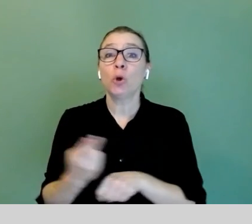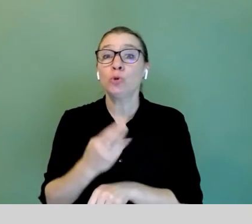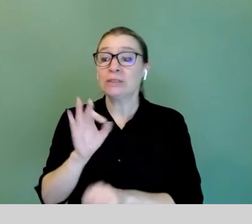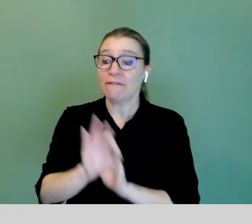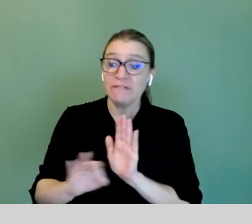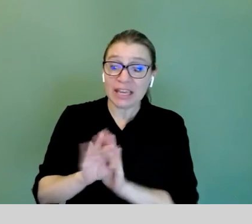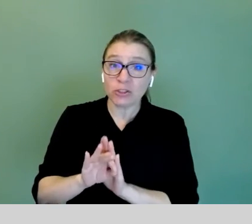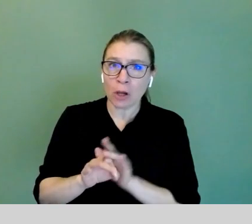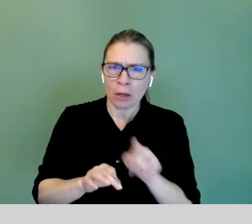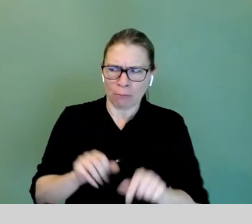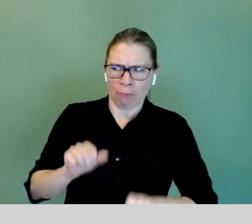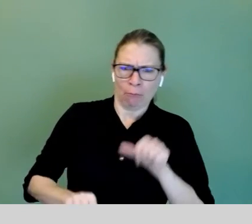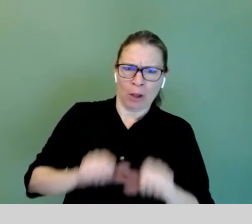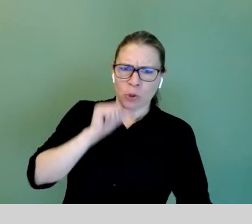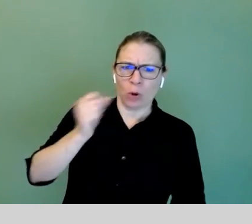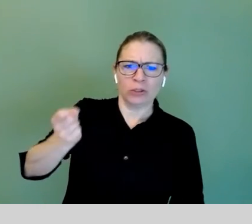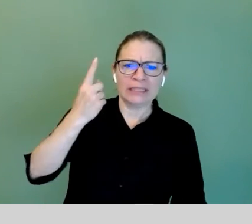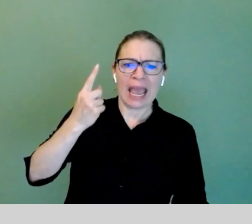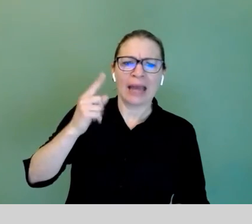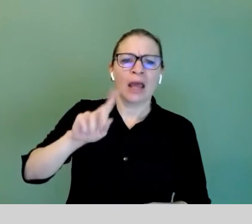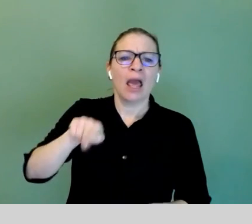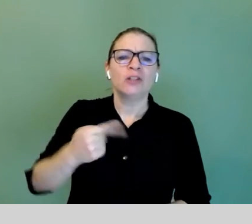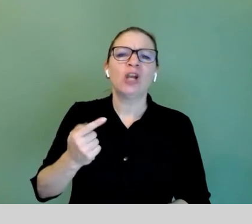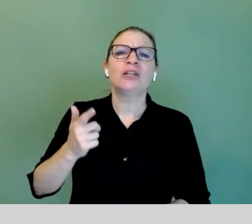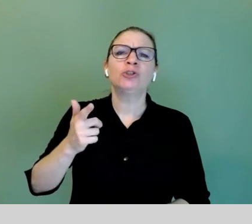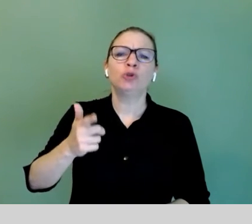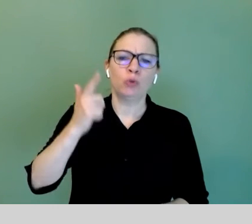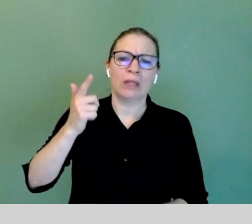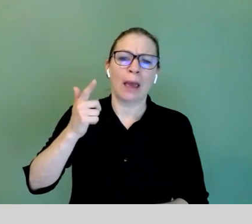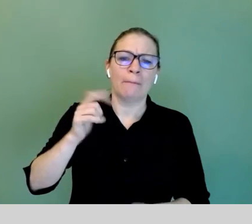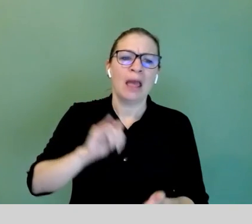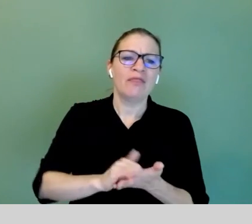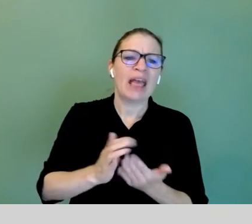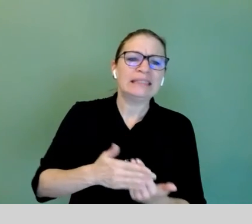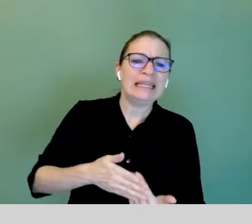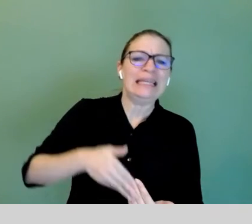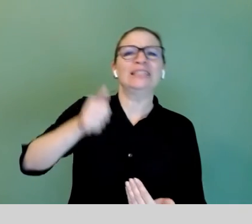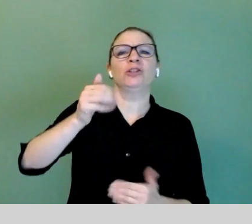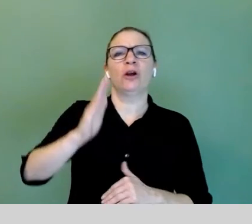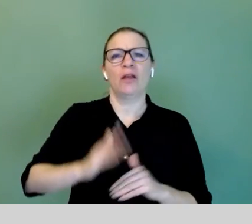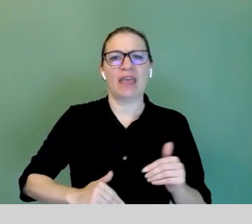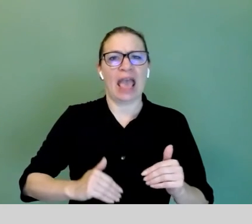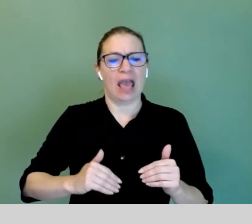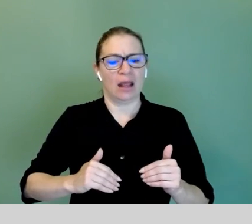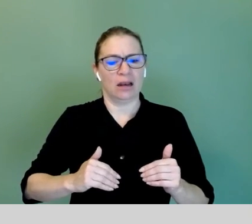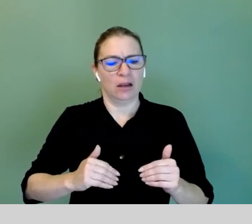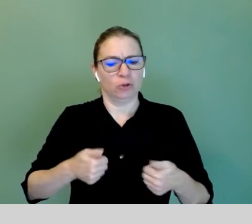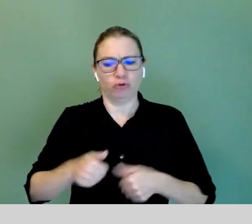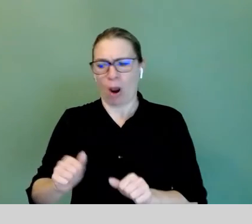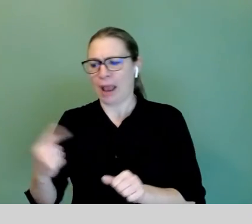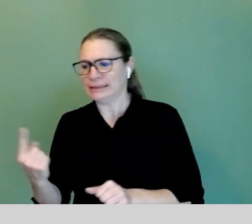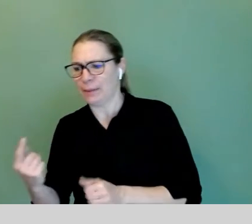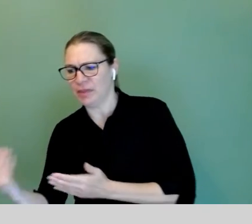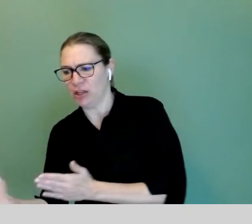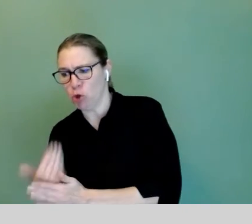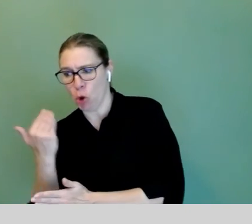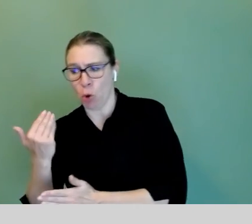you don't understand, simply shoot them. This is easier than learning something new. And before too long, the only living coders will be writing